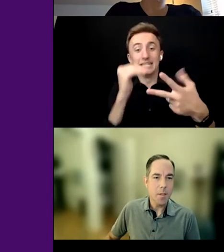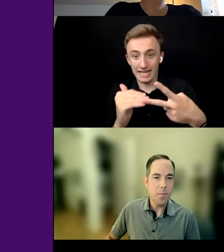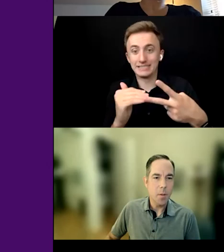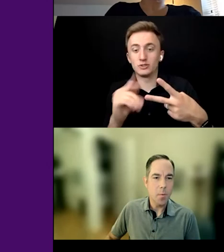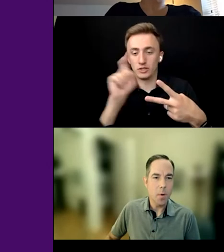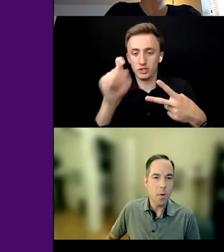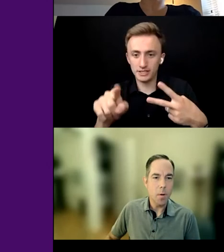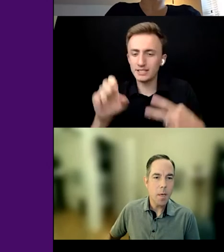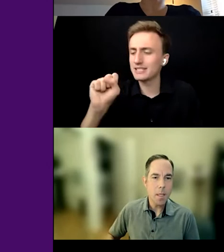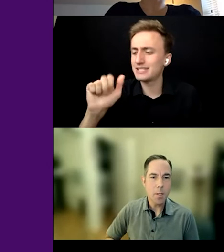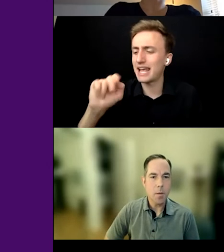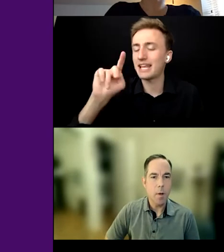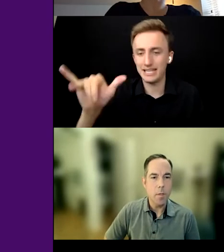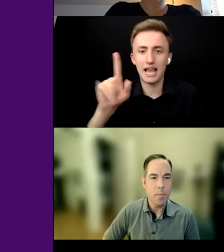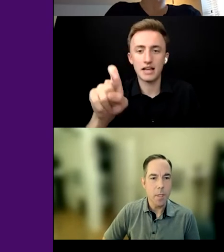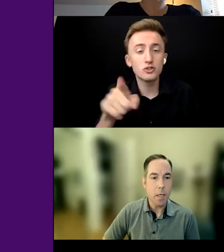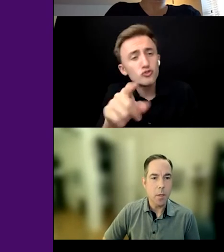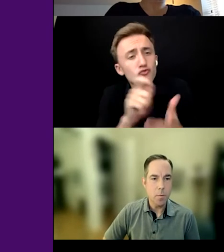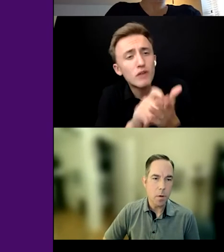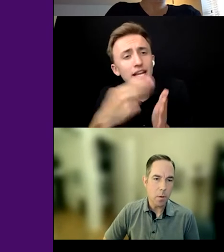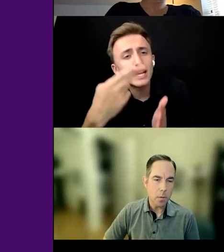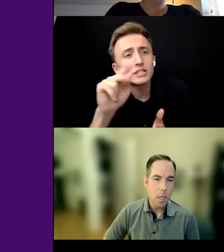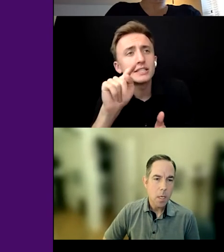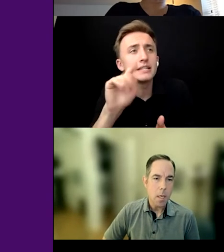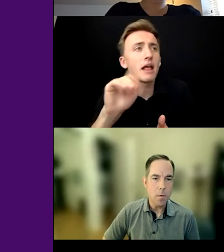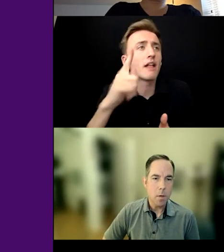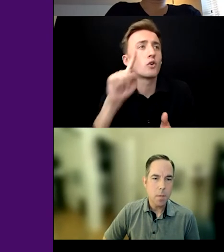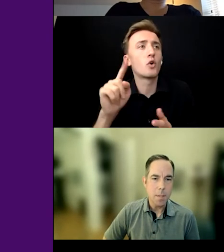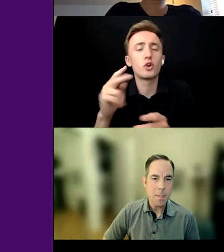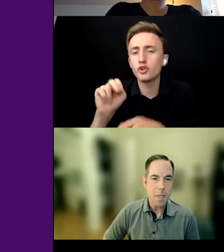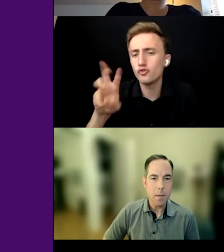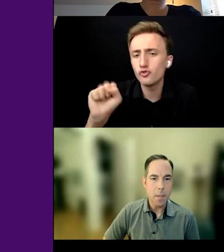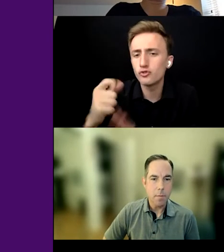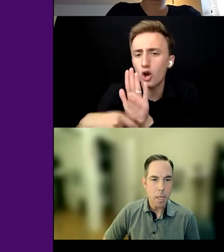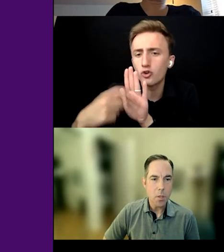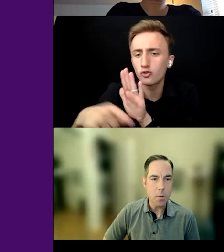If you are writing HTML for something like a news article and you coded to silence the navigation,